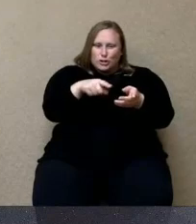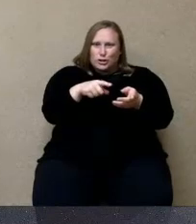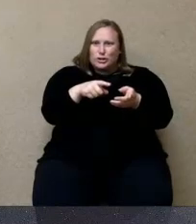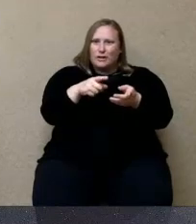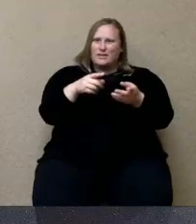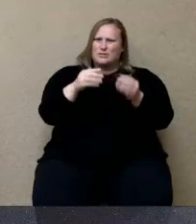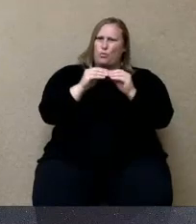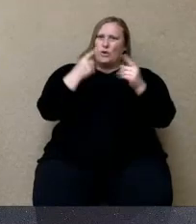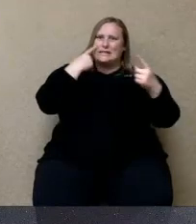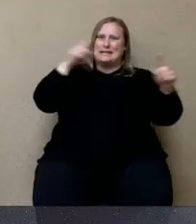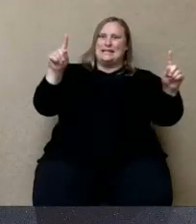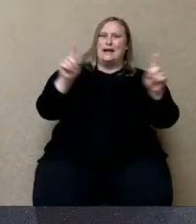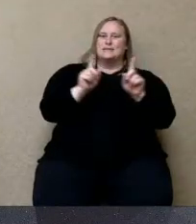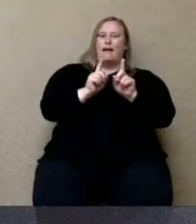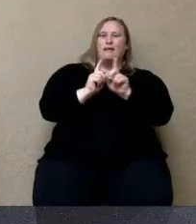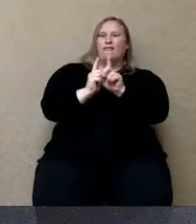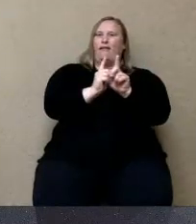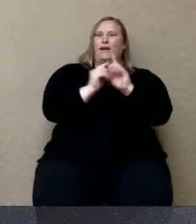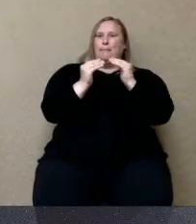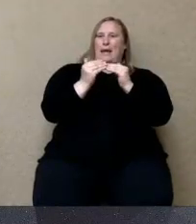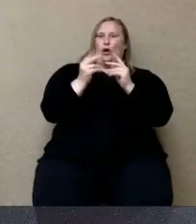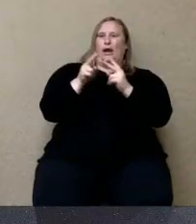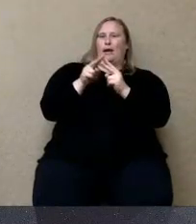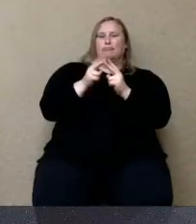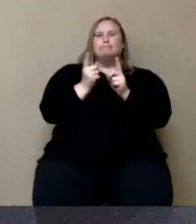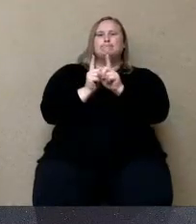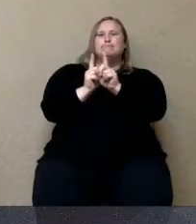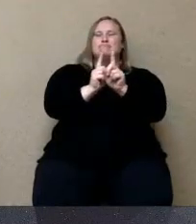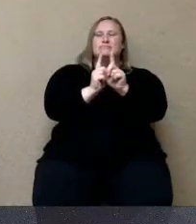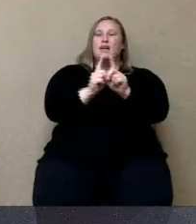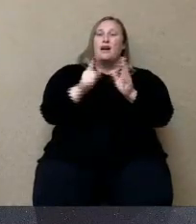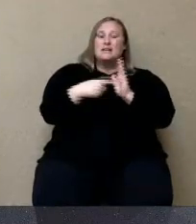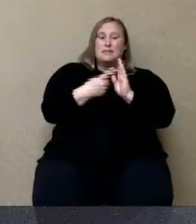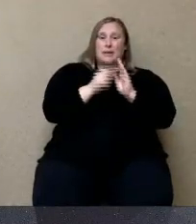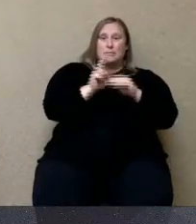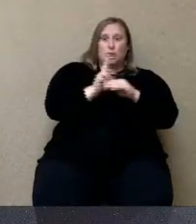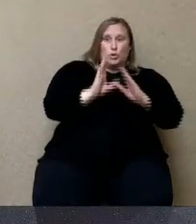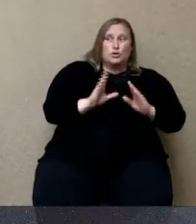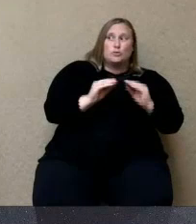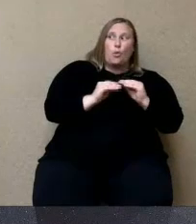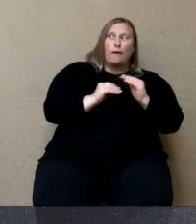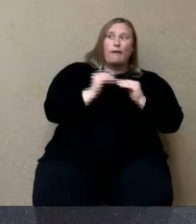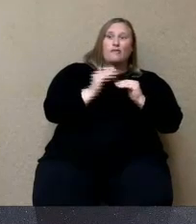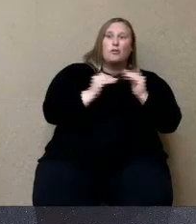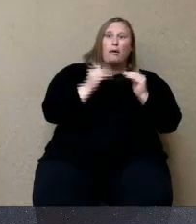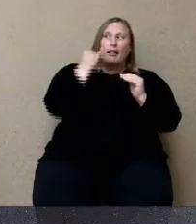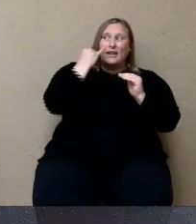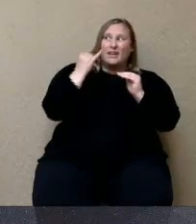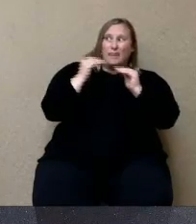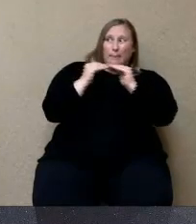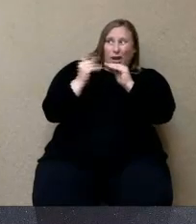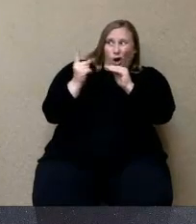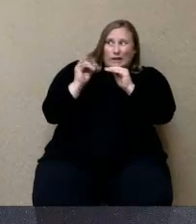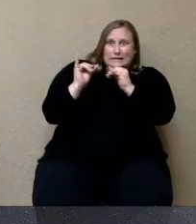with that piece because a lot of times, the user will be more comfortable using it with a peer who also uses AAC and